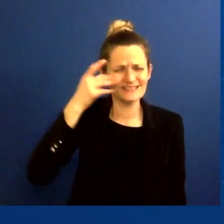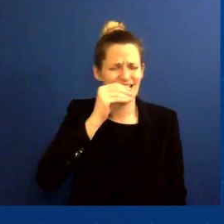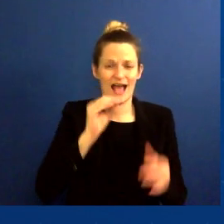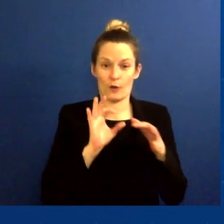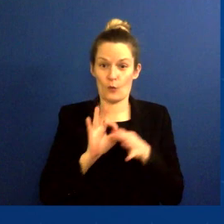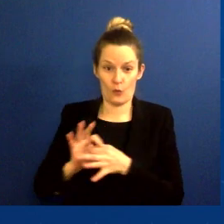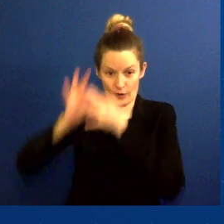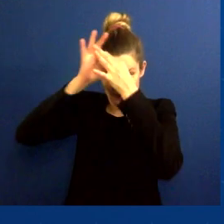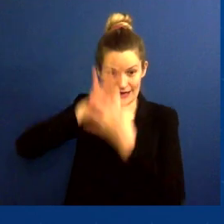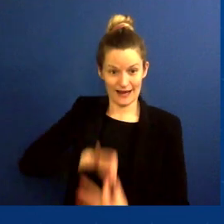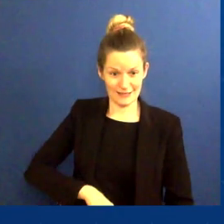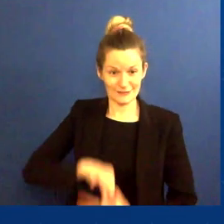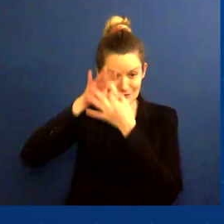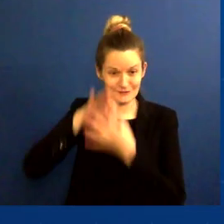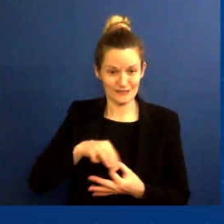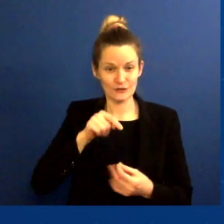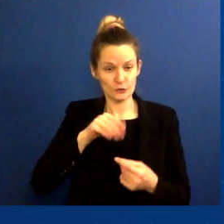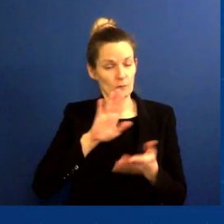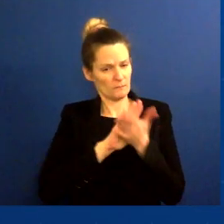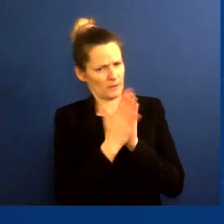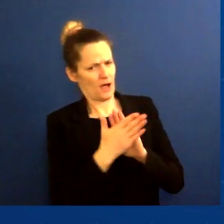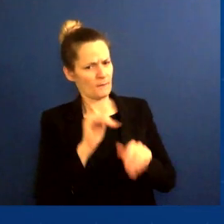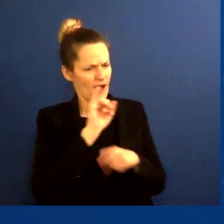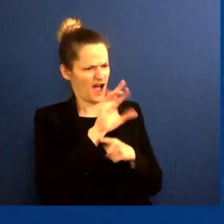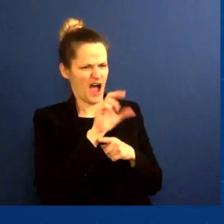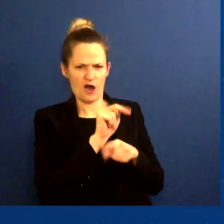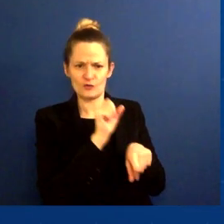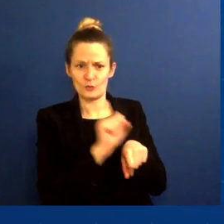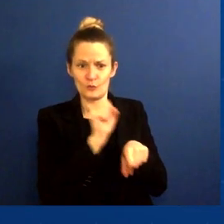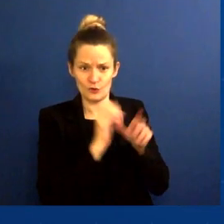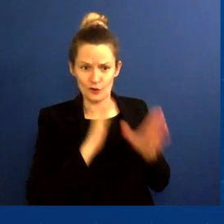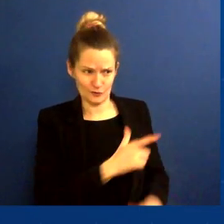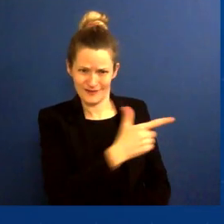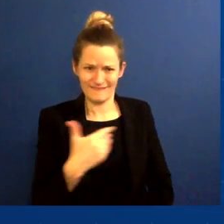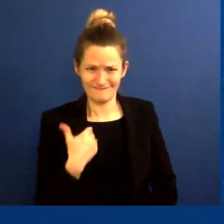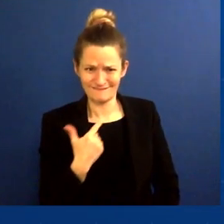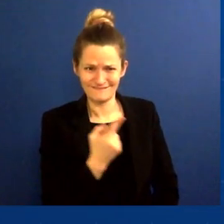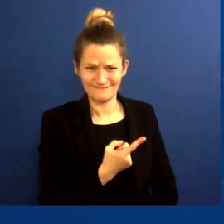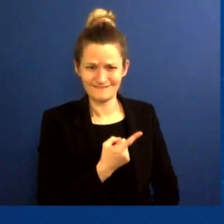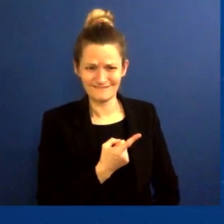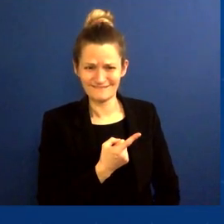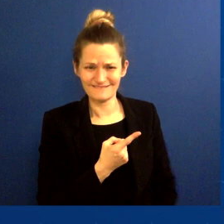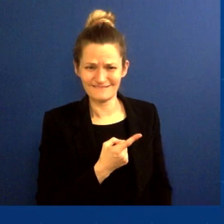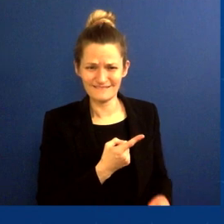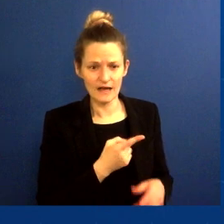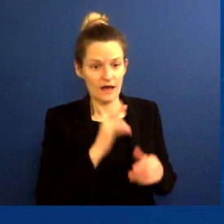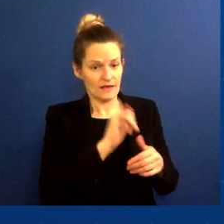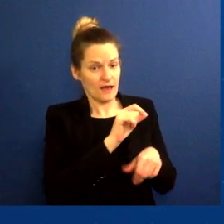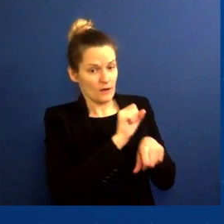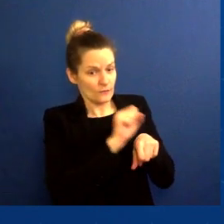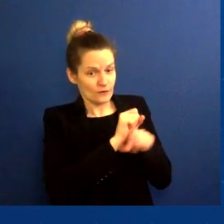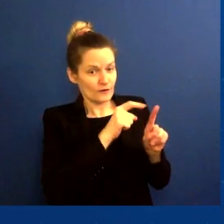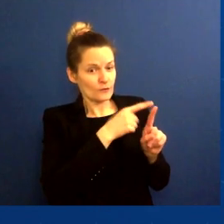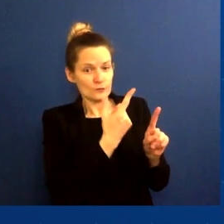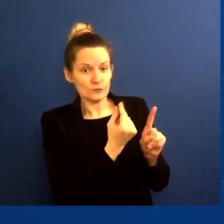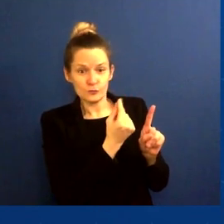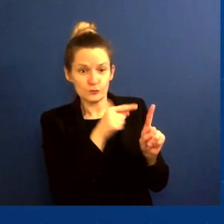they've done a cutout of number 46, the vice pres- -- the presidency. I'm the 46th President.